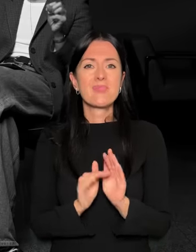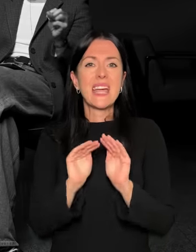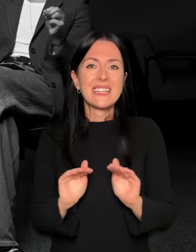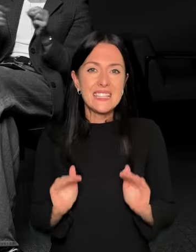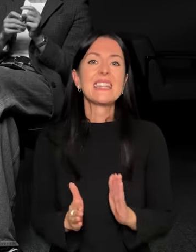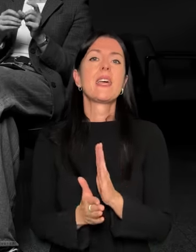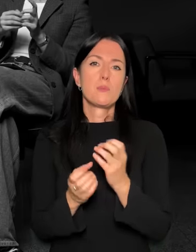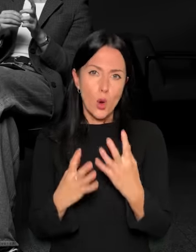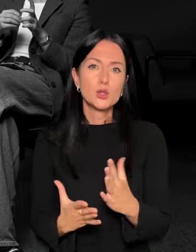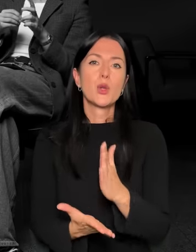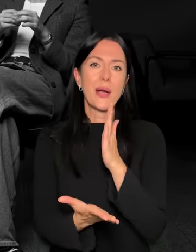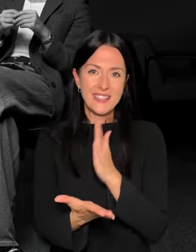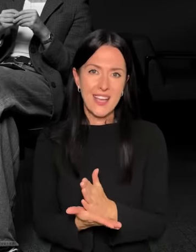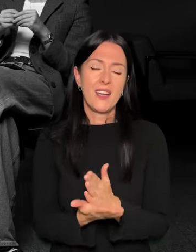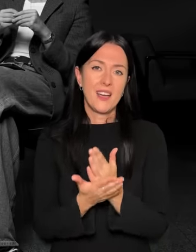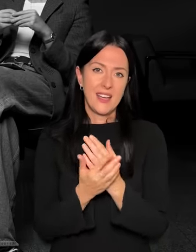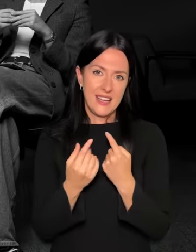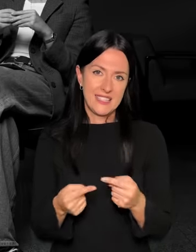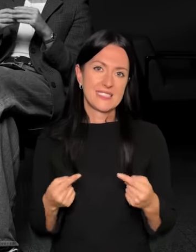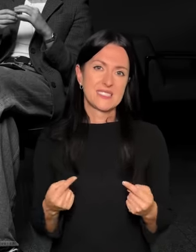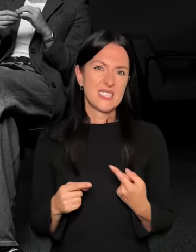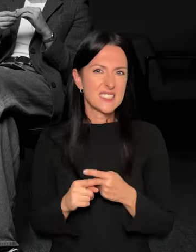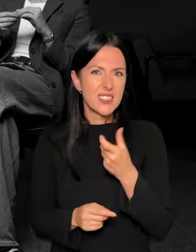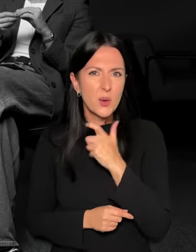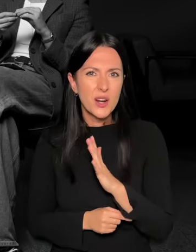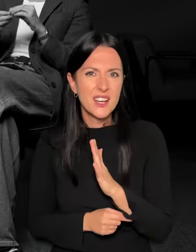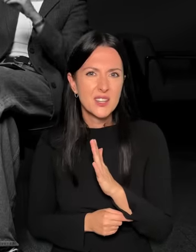Children are just different, and that's normal. Doesn't that sound correct?